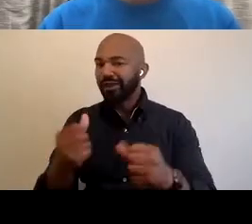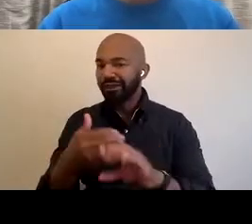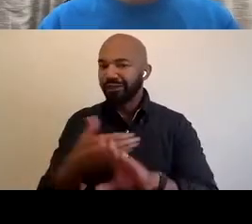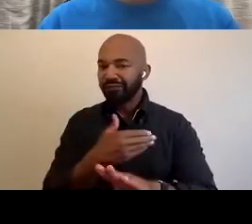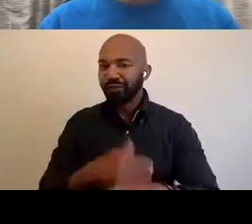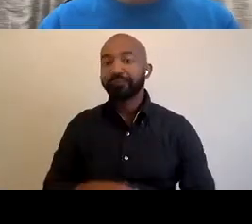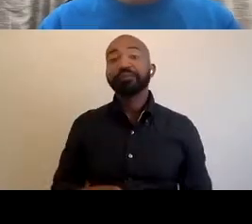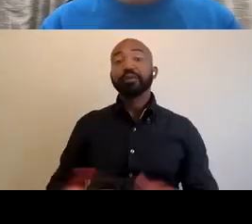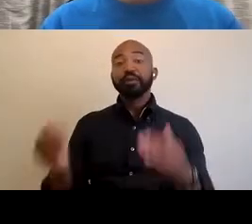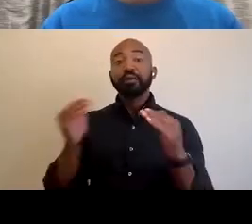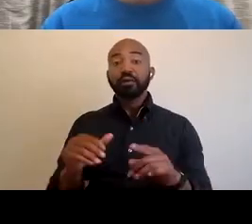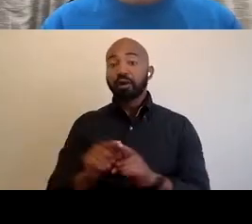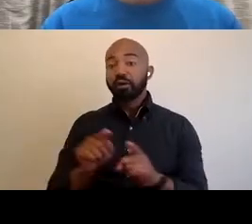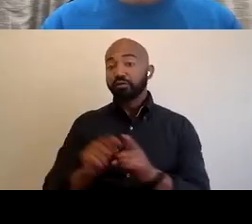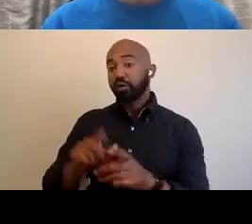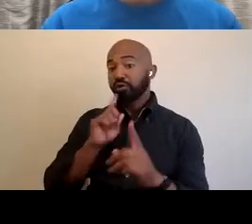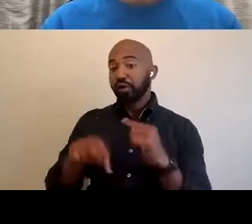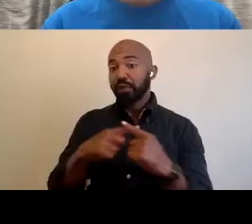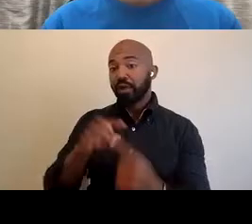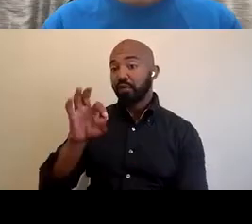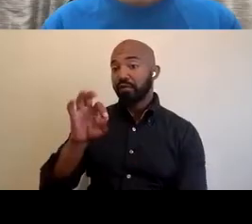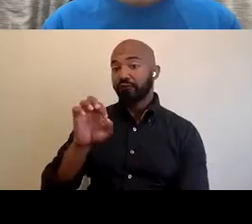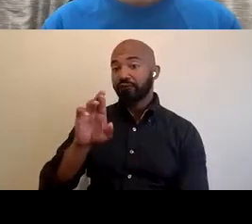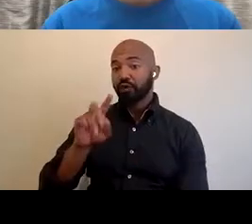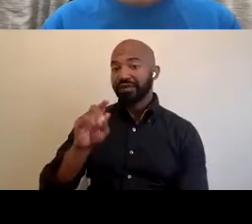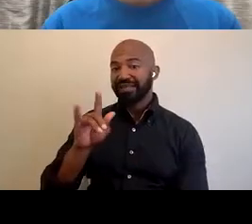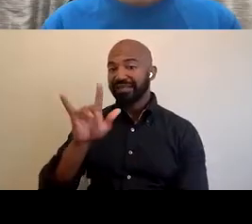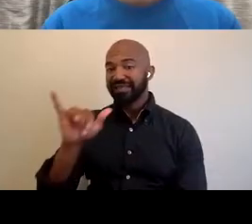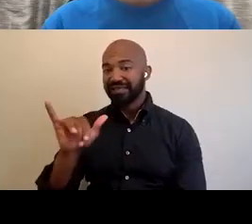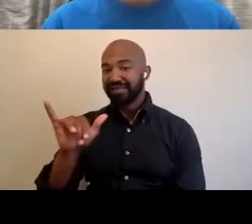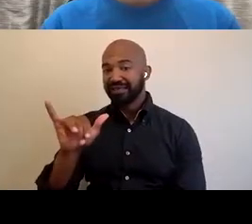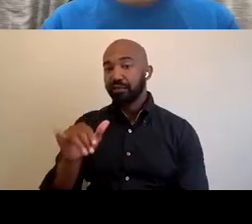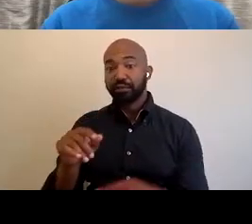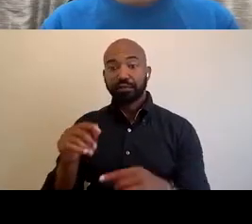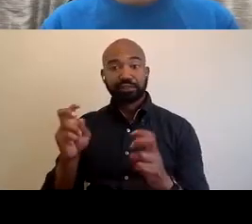so that's a really important piece of the conversation that you should be having with your prescriber as well.